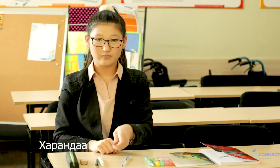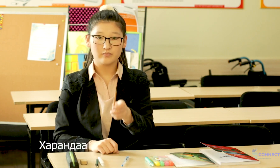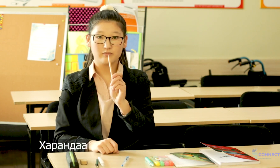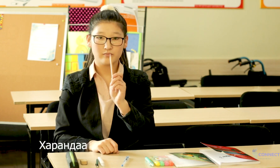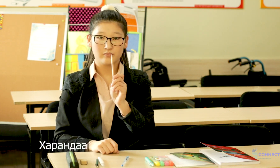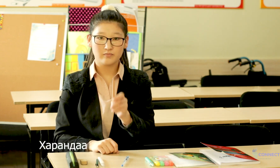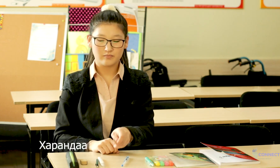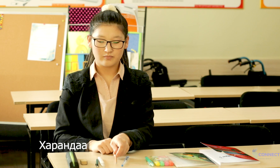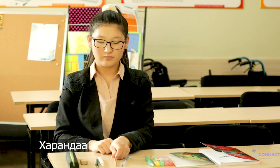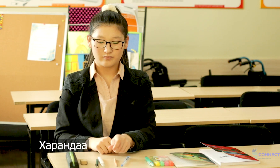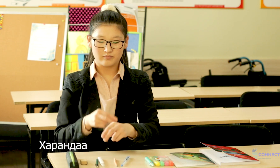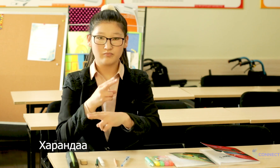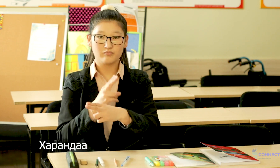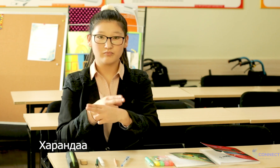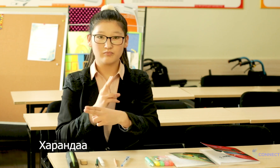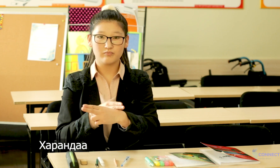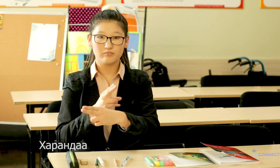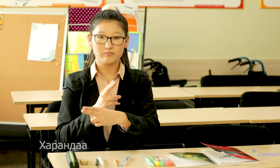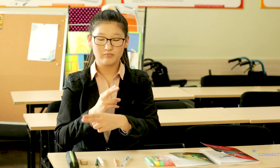pencil